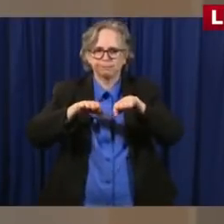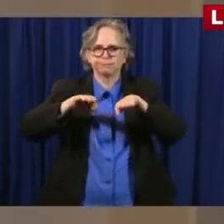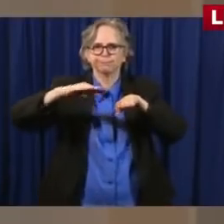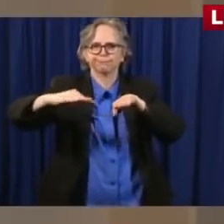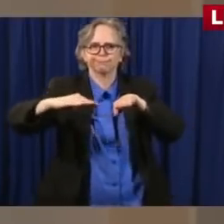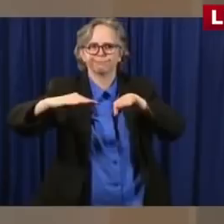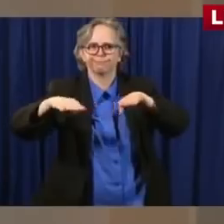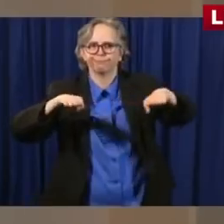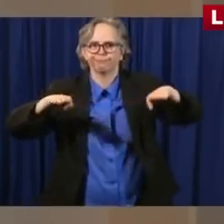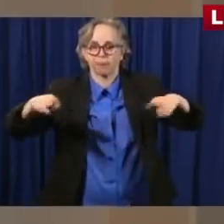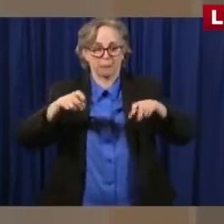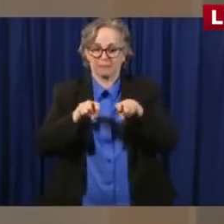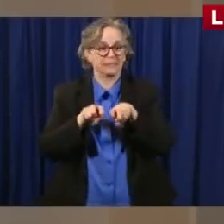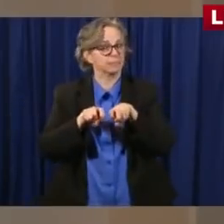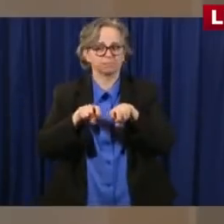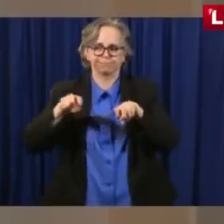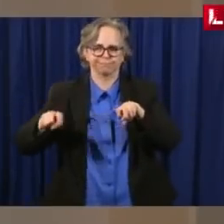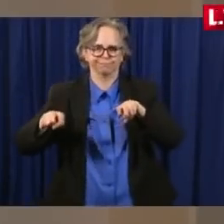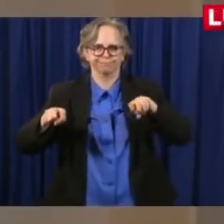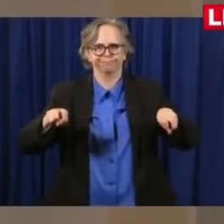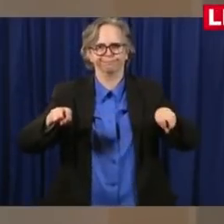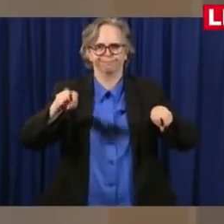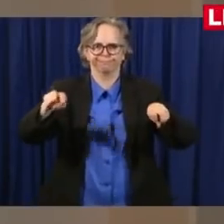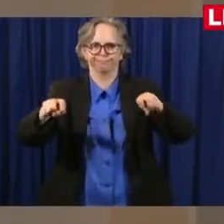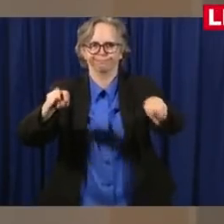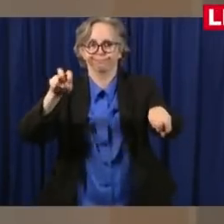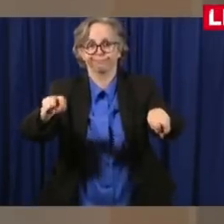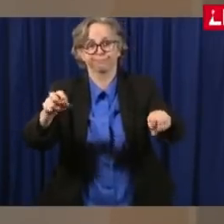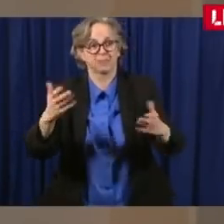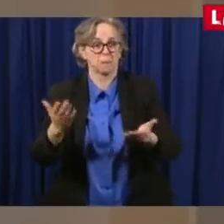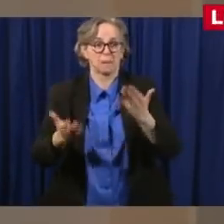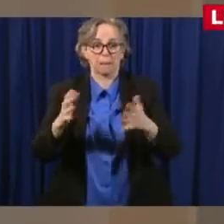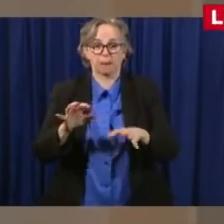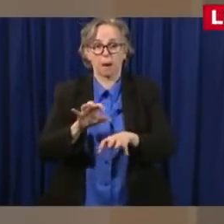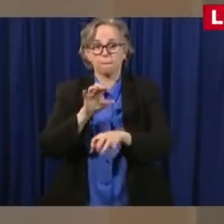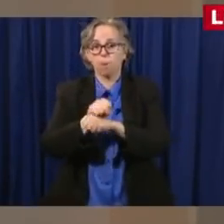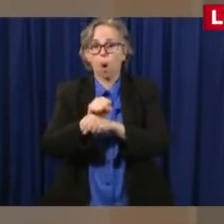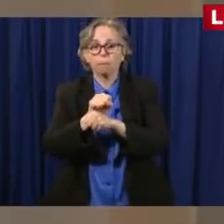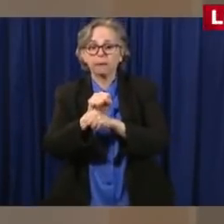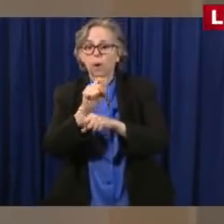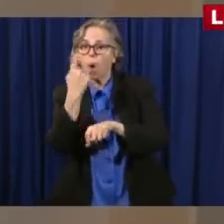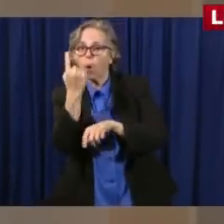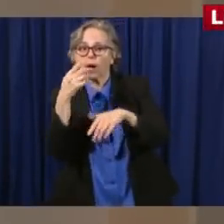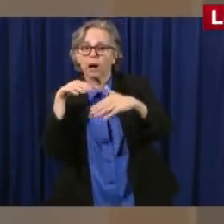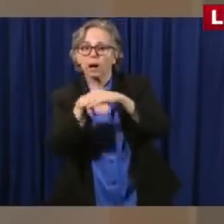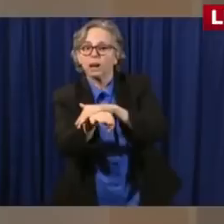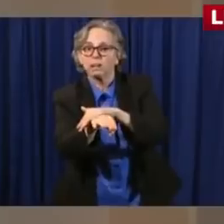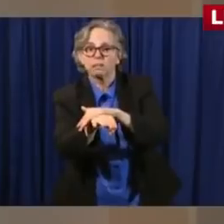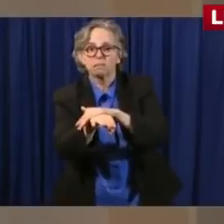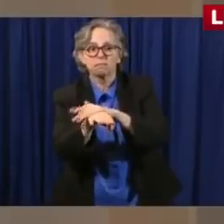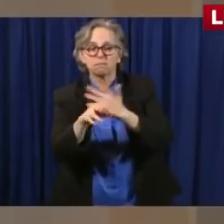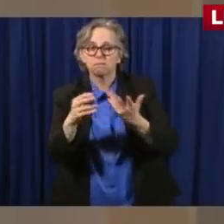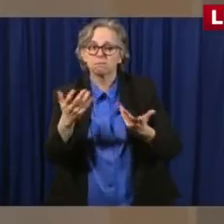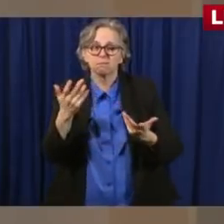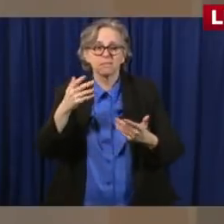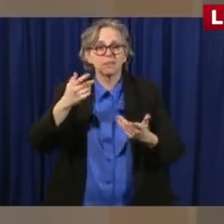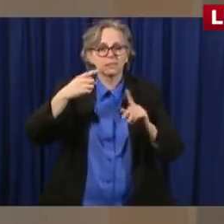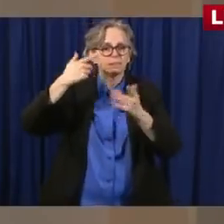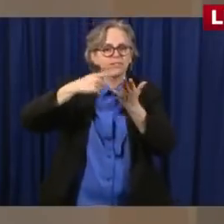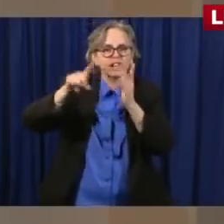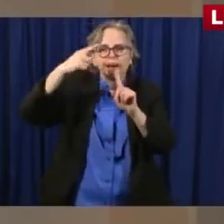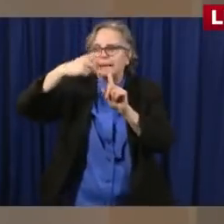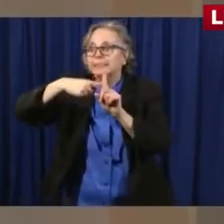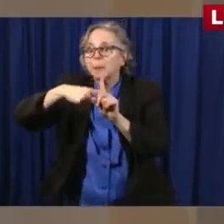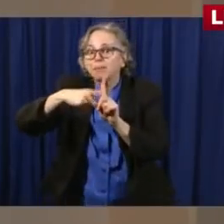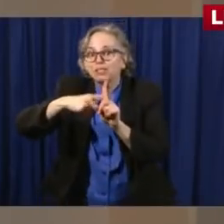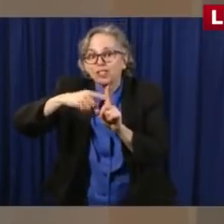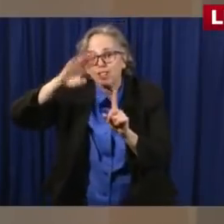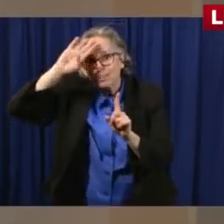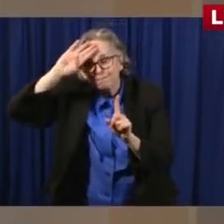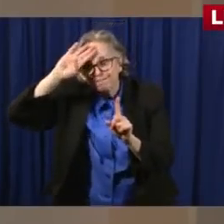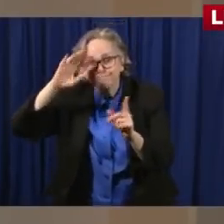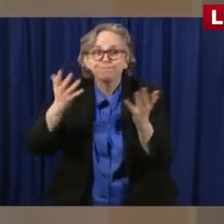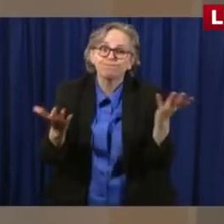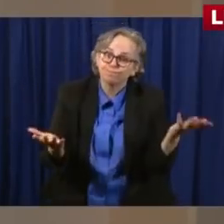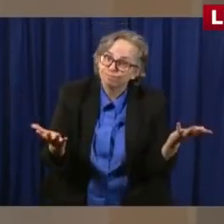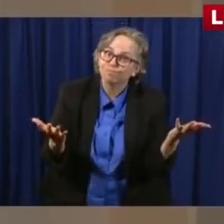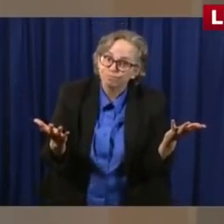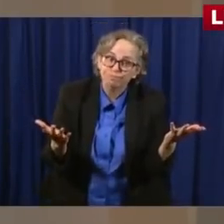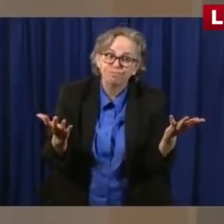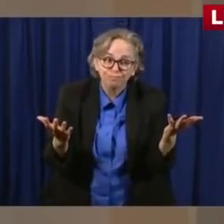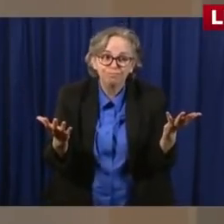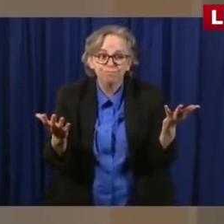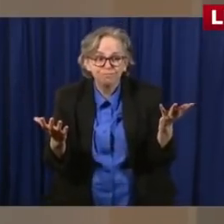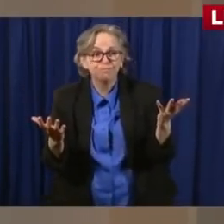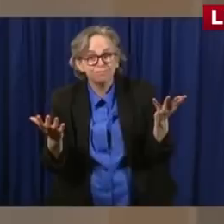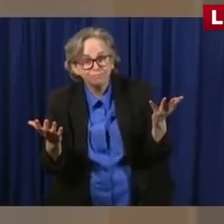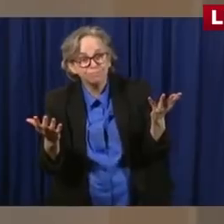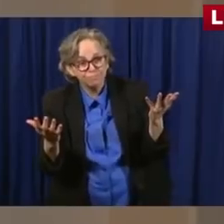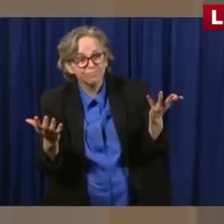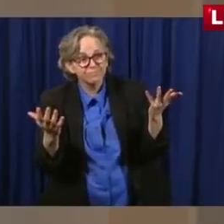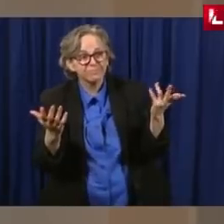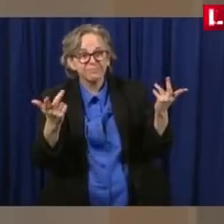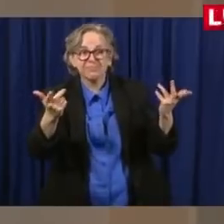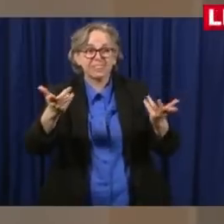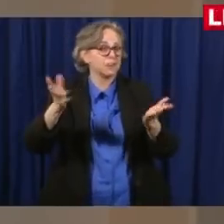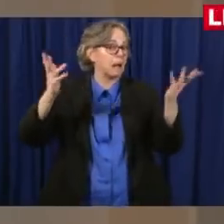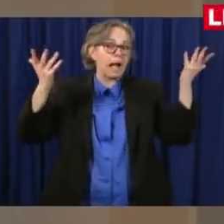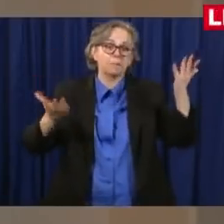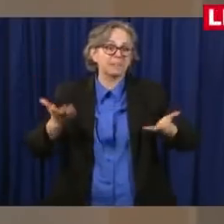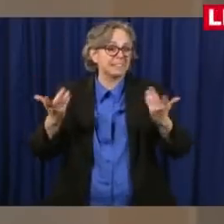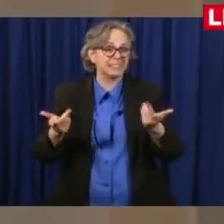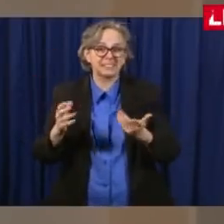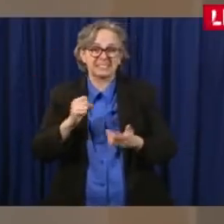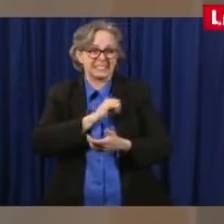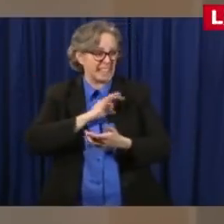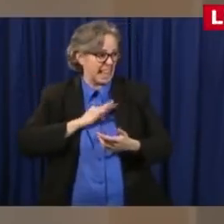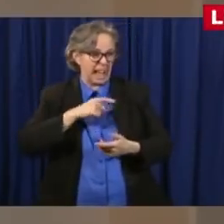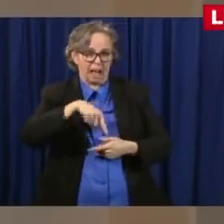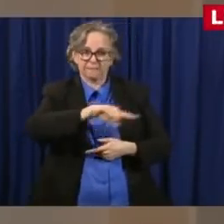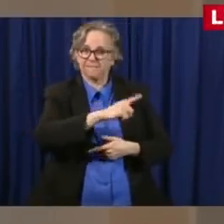THAT MIGHT MEAN MORE SPACE BETWEEN TABLES, LIMITING CONGESTION, APPOINTMENT ONLY ACCESS, CHECKING TEMPERATURES IF YOU CAN.